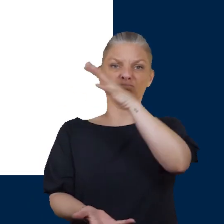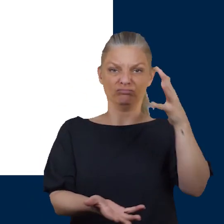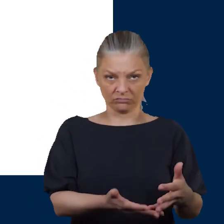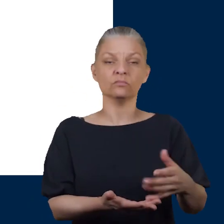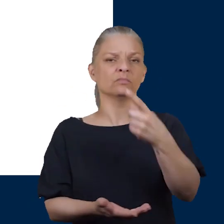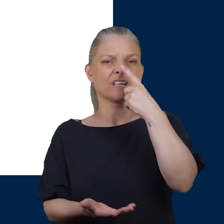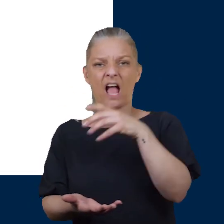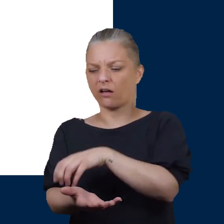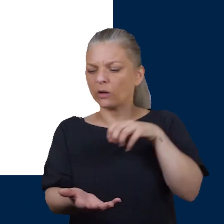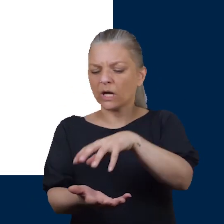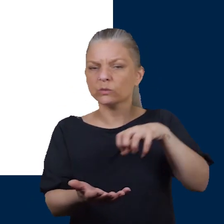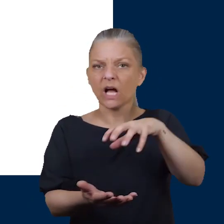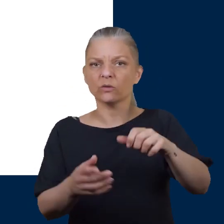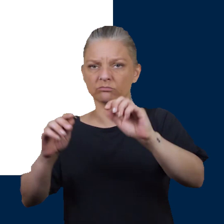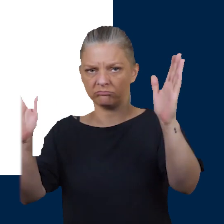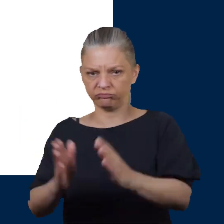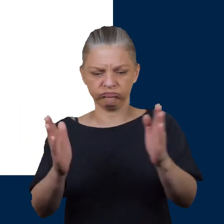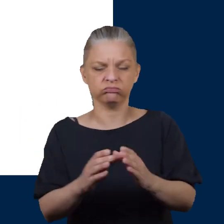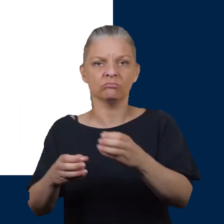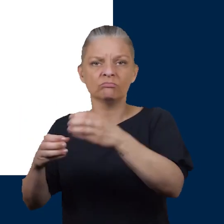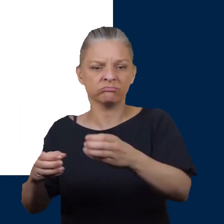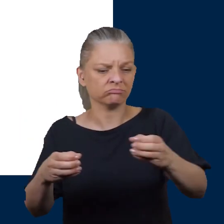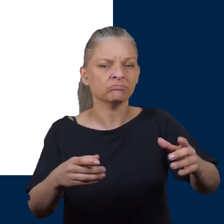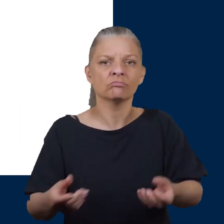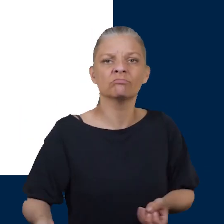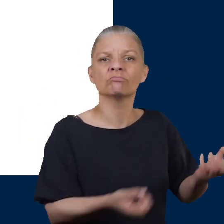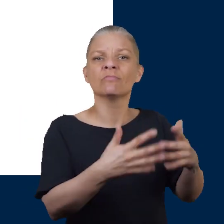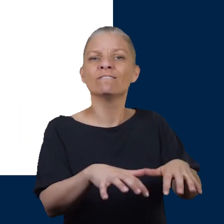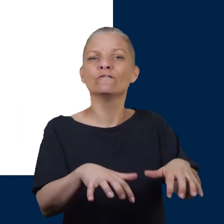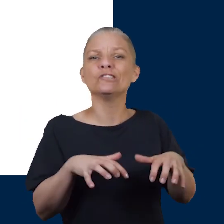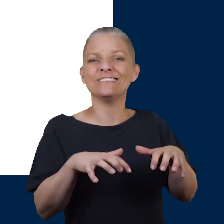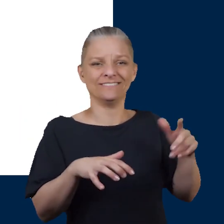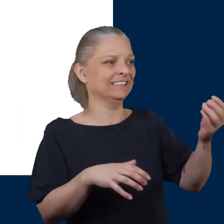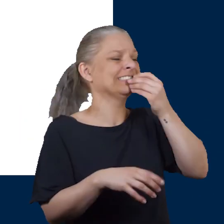If you're cooking larger quantities try to portion meals out and freeze them for